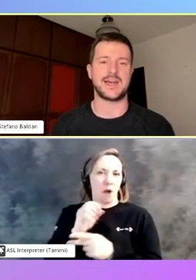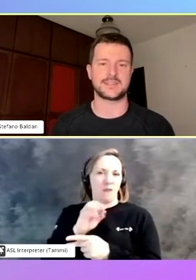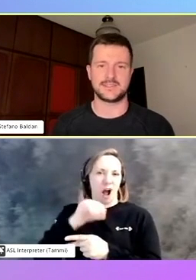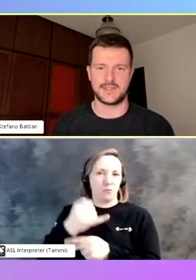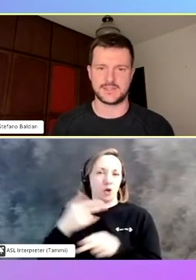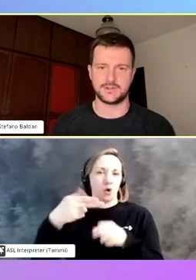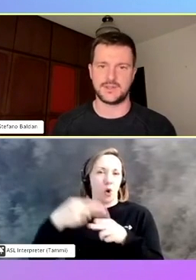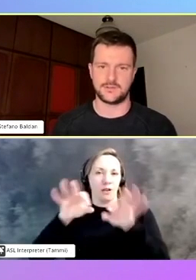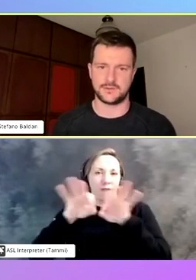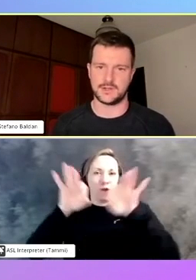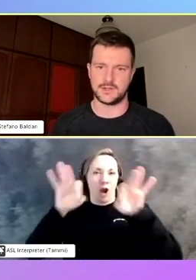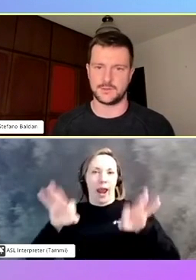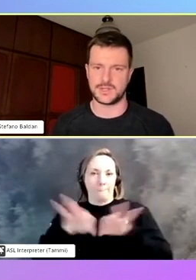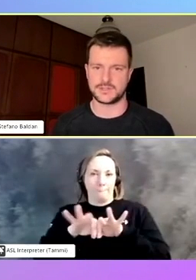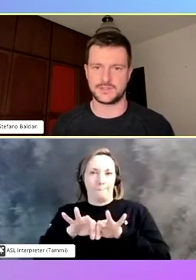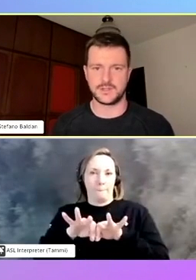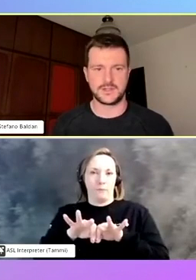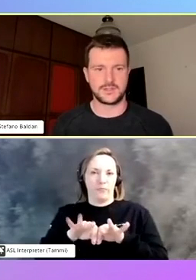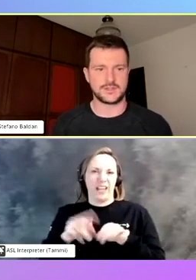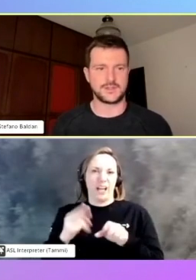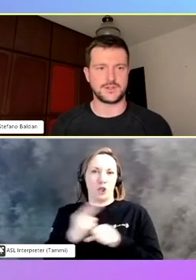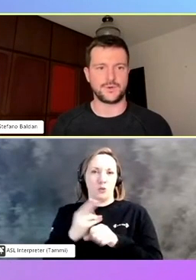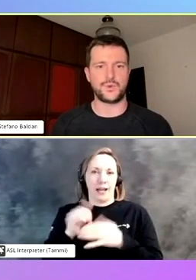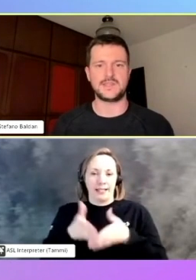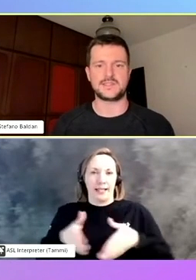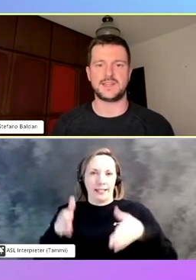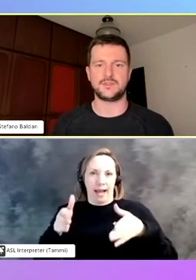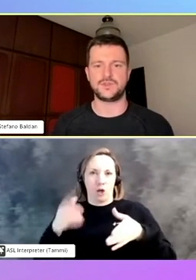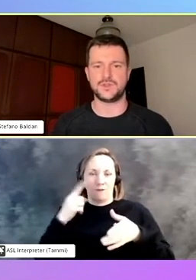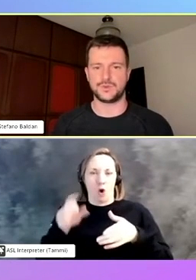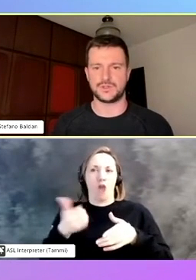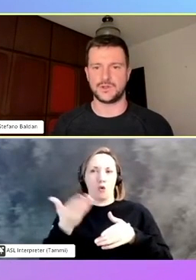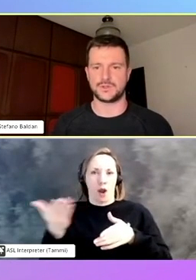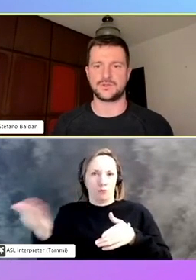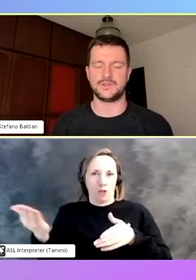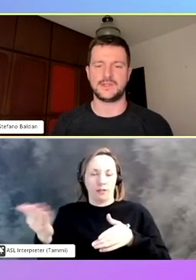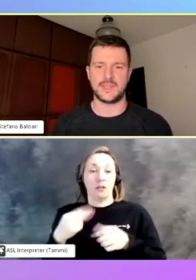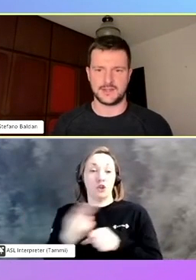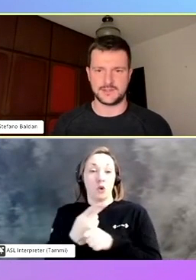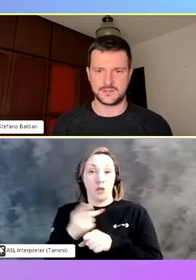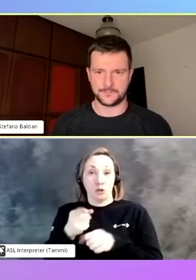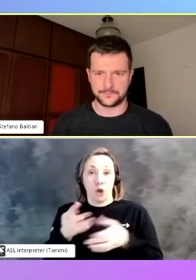is education and training. For me one of the most important things